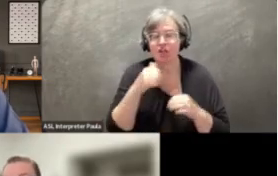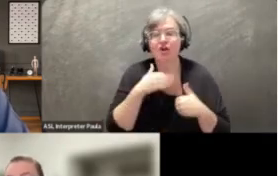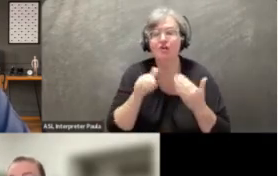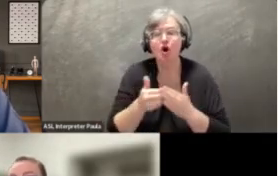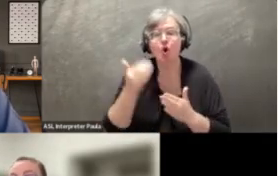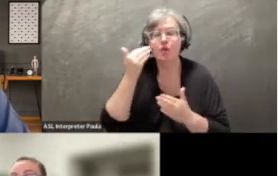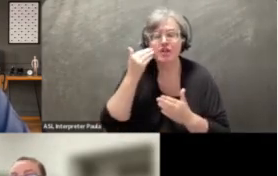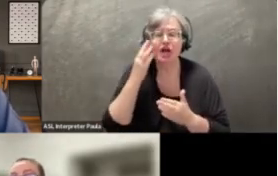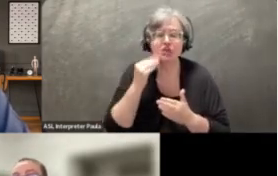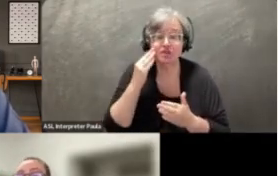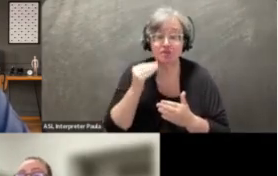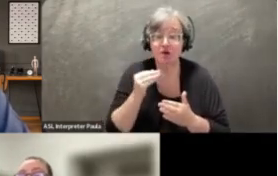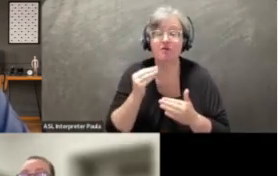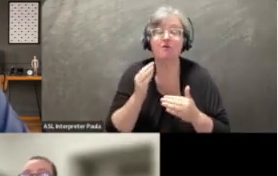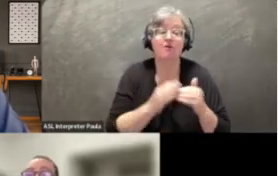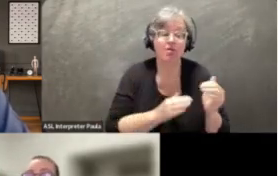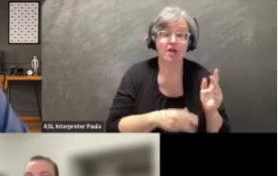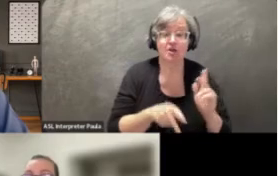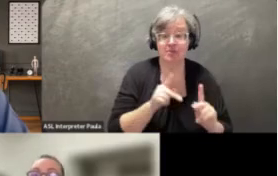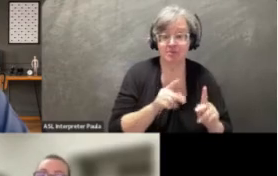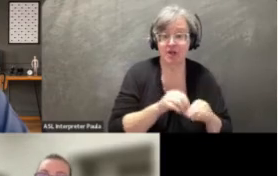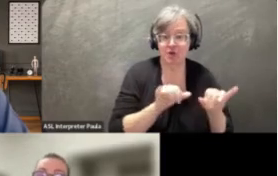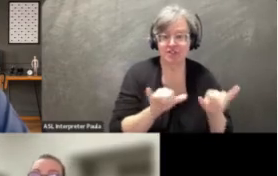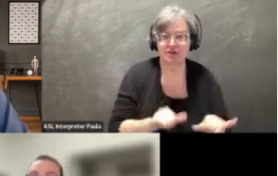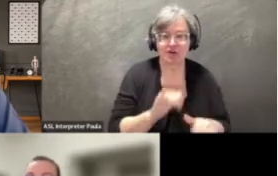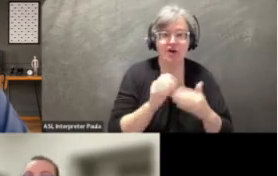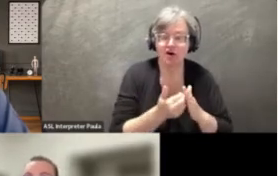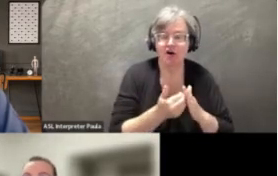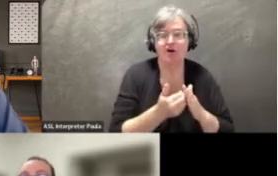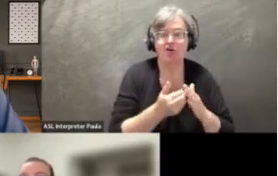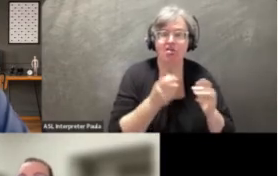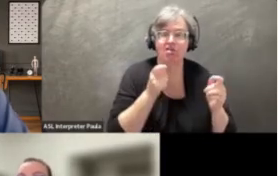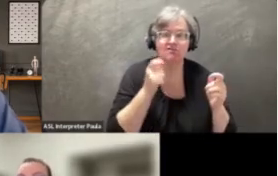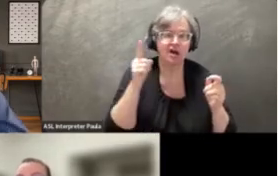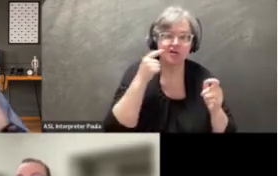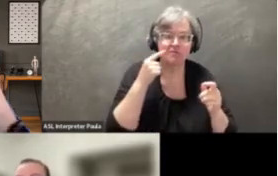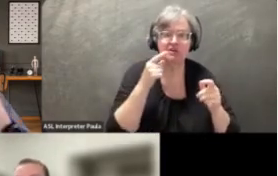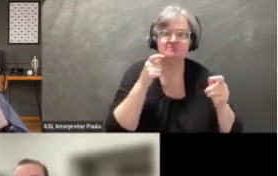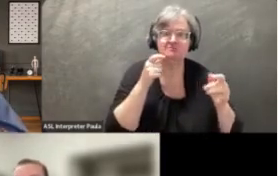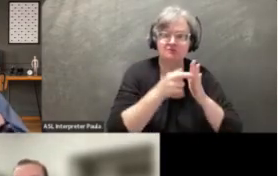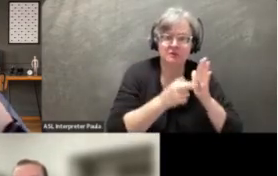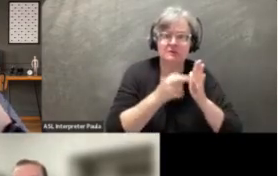that those in the system have in all the regulatory things that they are dealing with. And so how do we really think about